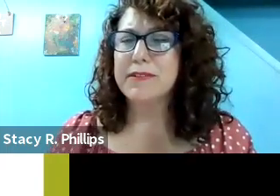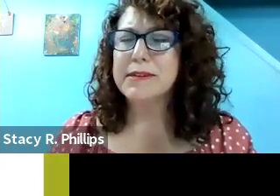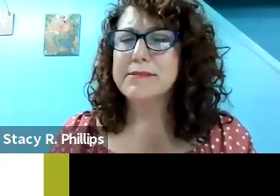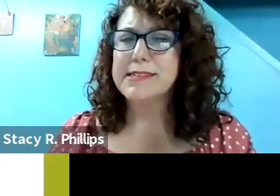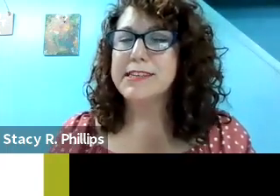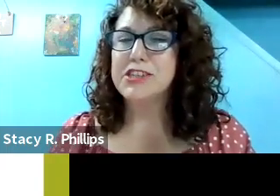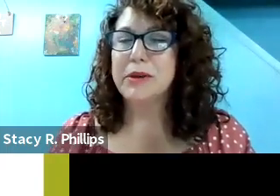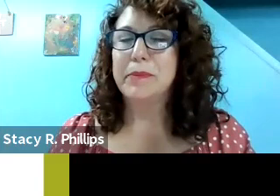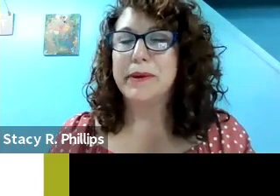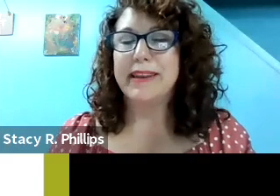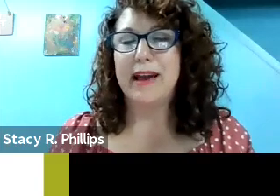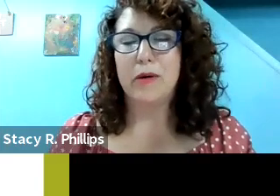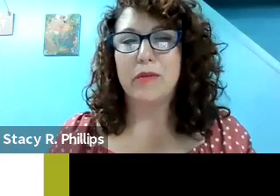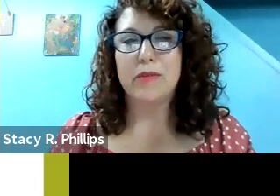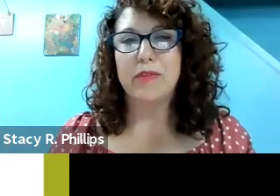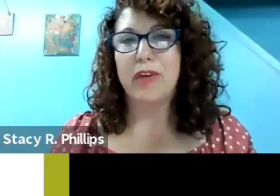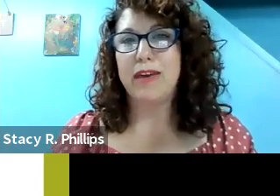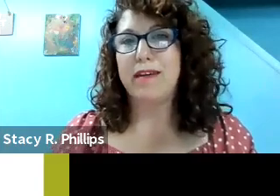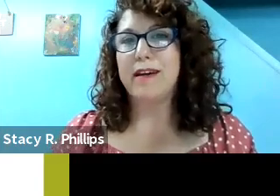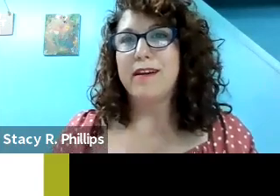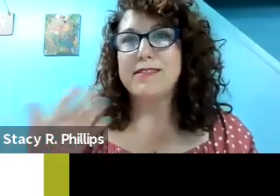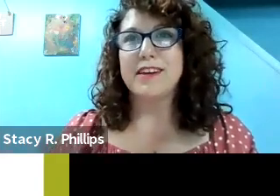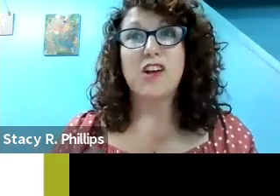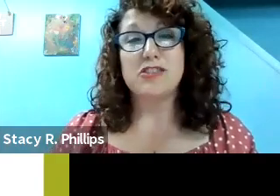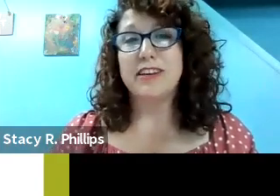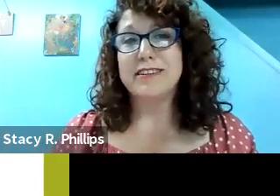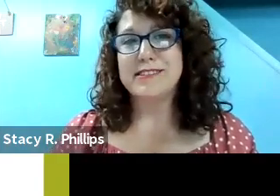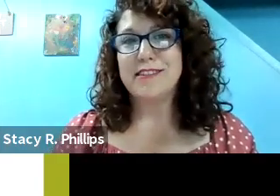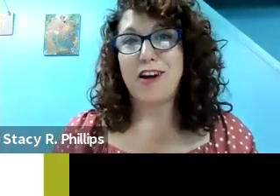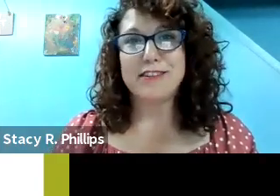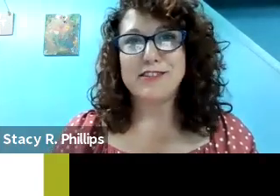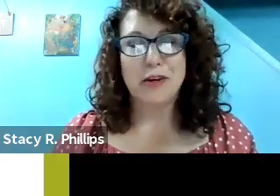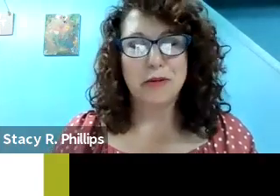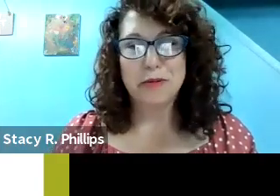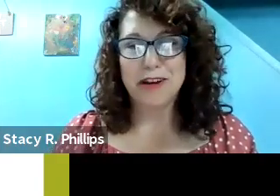often when I was teaching. But now the technology has gotten so